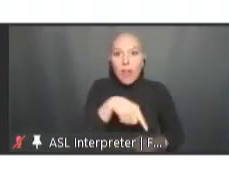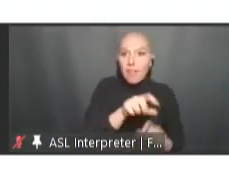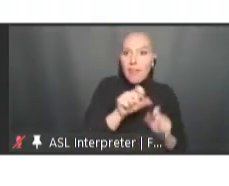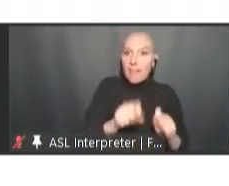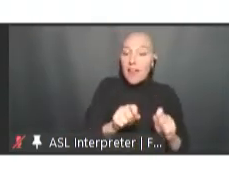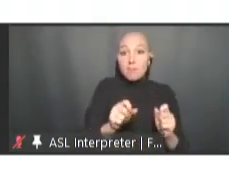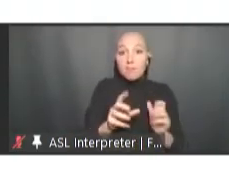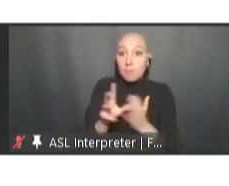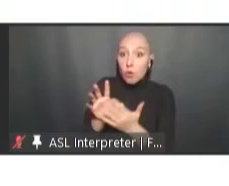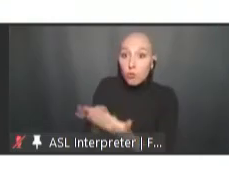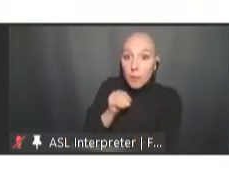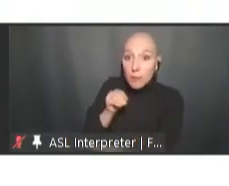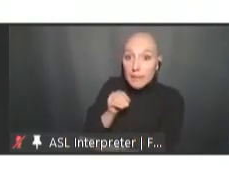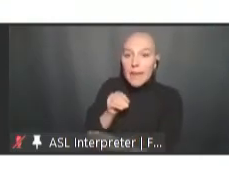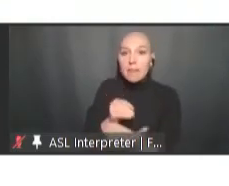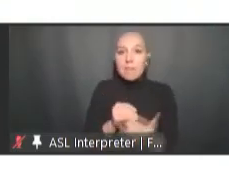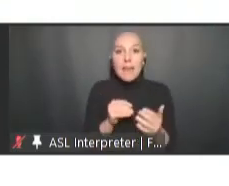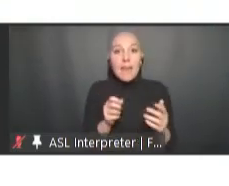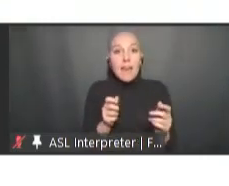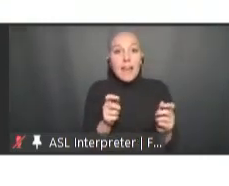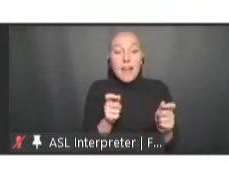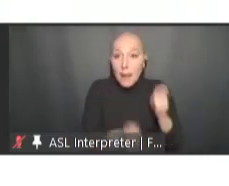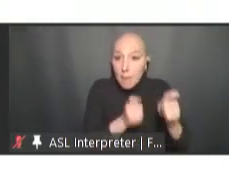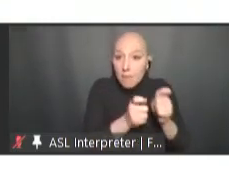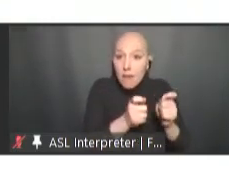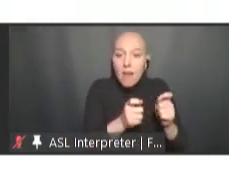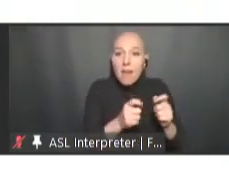and connect resources in order to increase vaccination